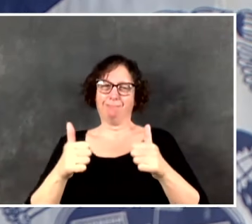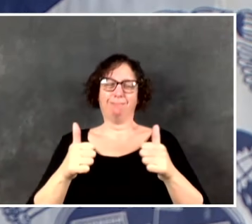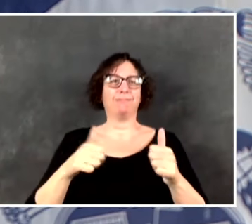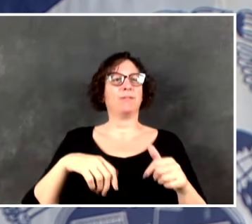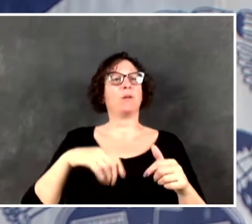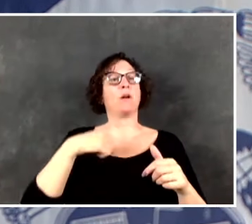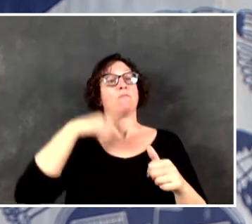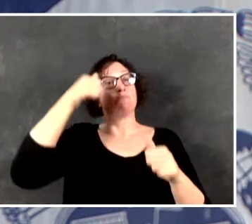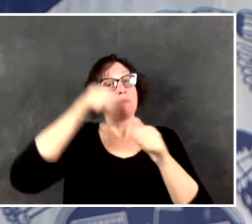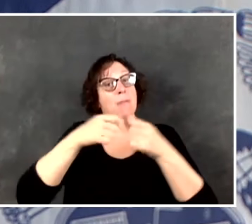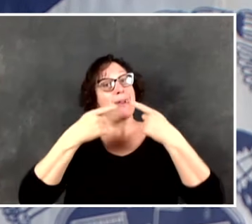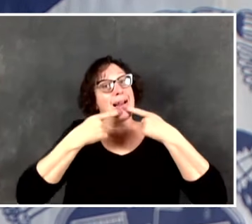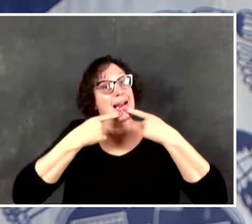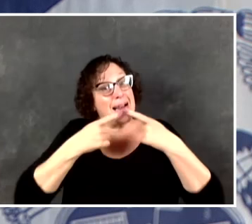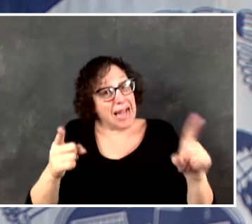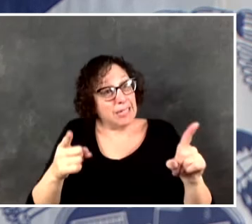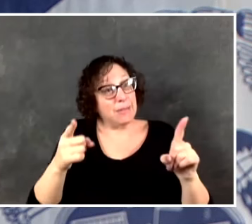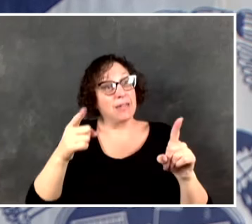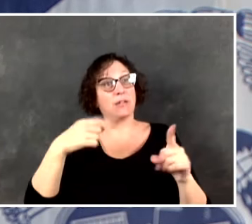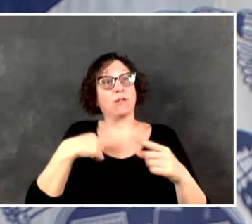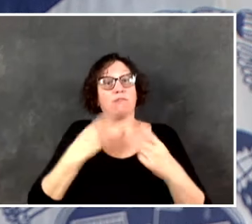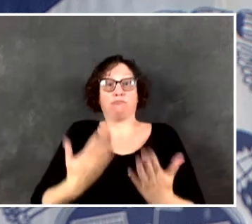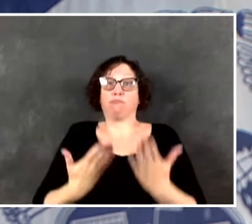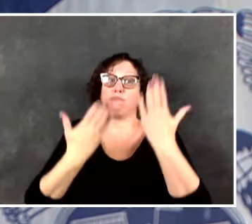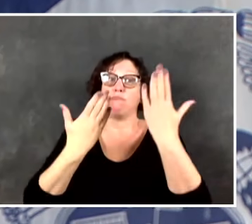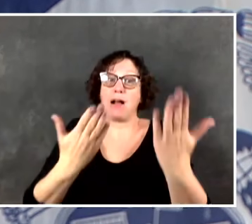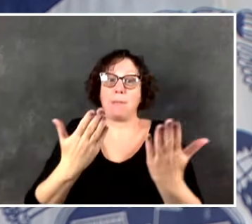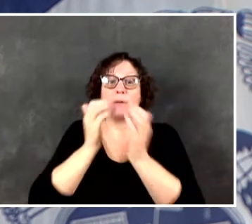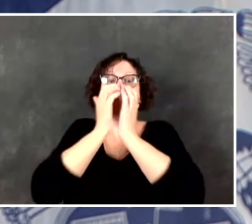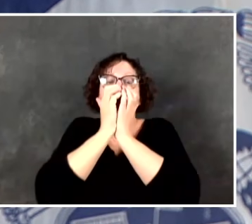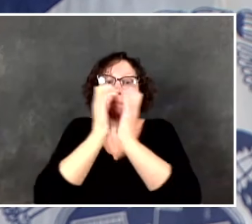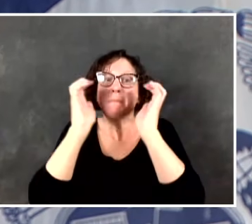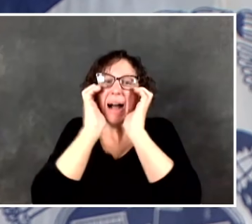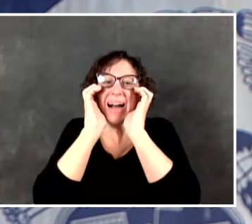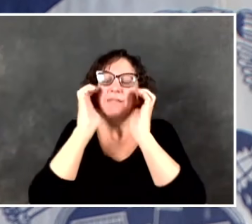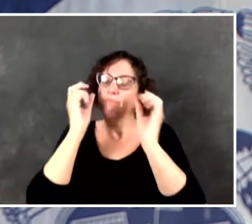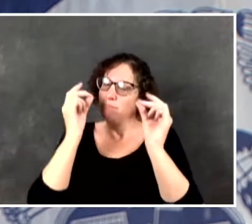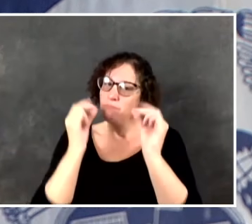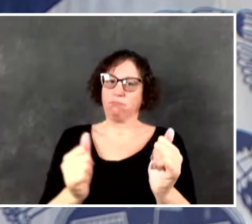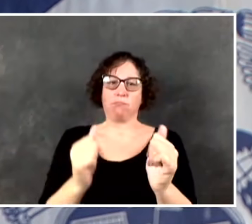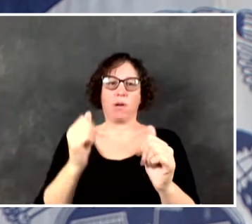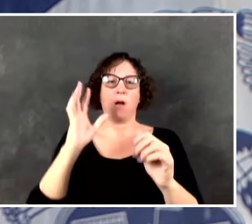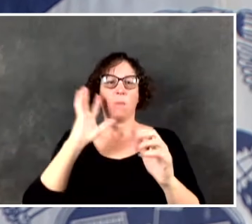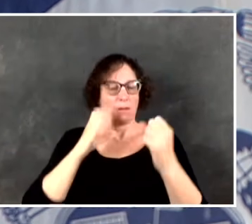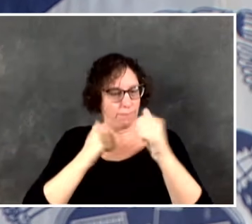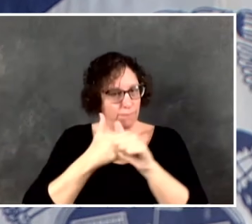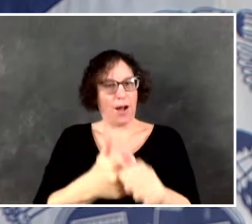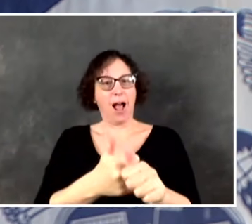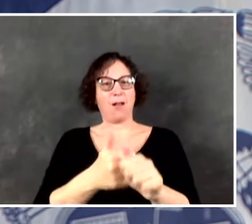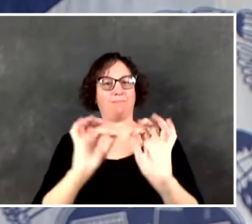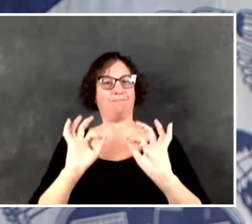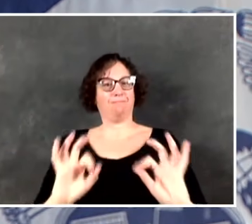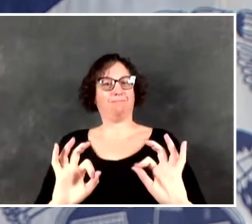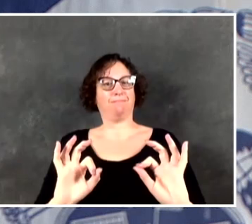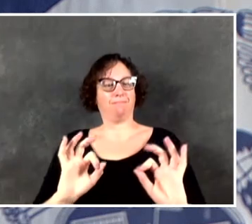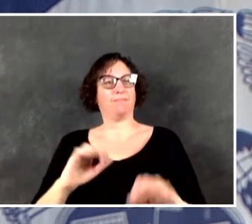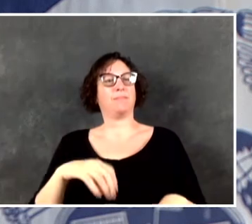APPROACH SOCIAL DISTANCING NDA THEFA CE COVERINGS. PEOPLE ARE USING THEM.